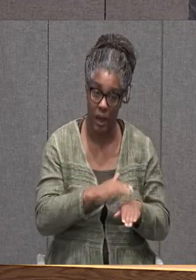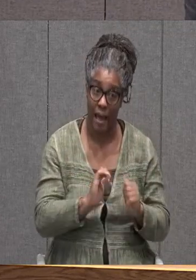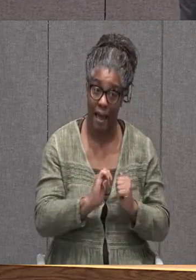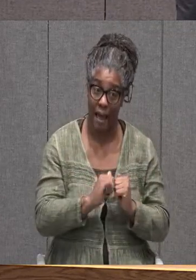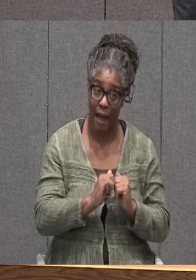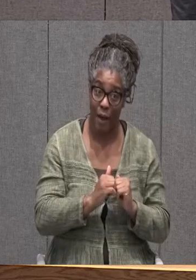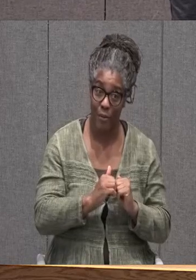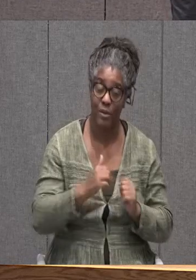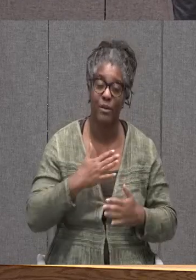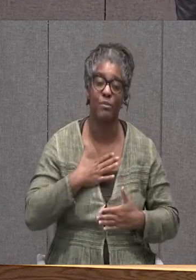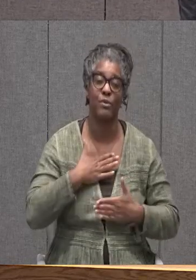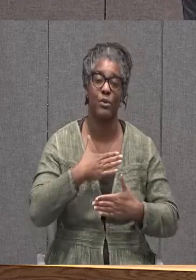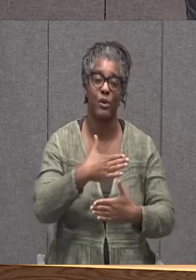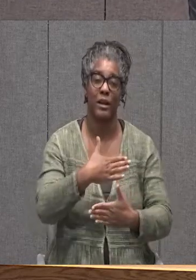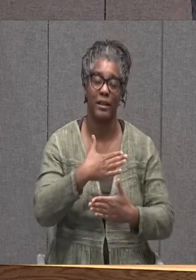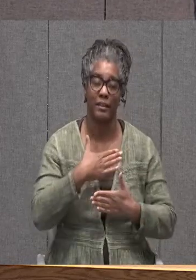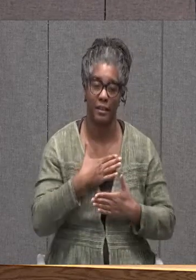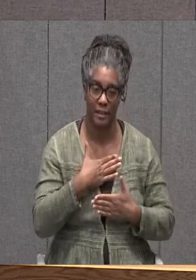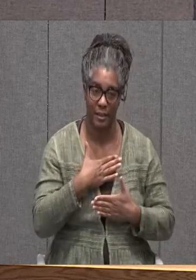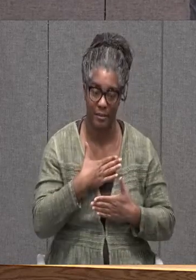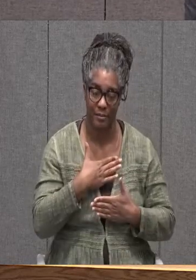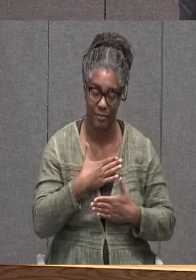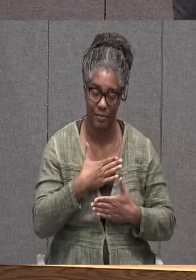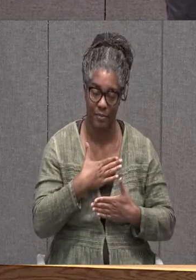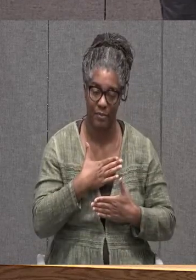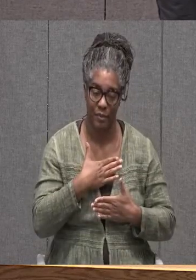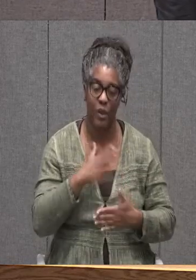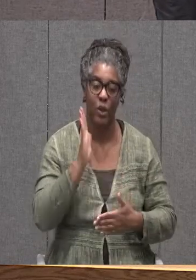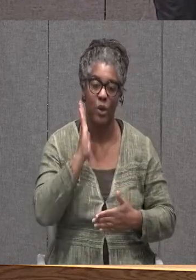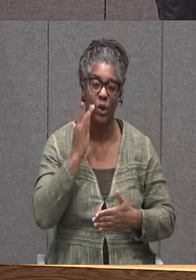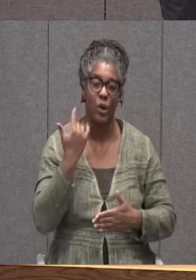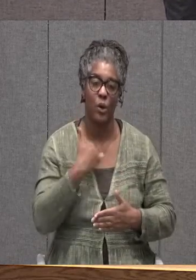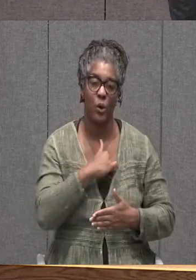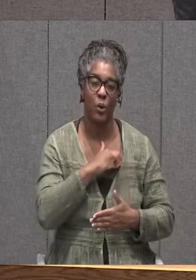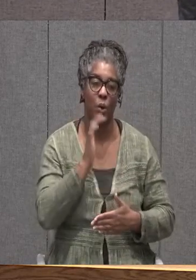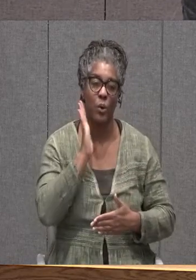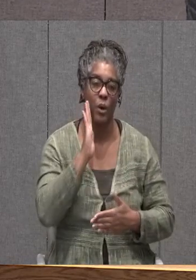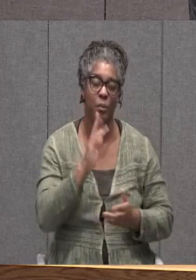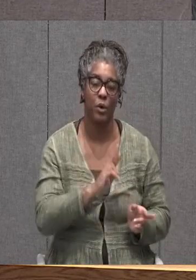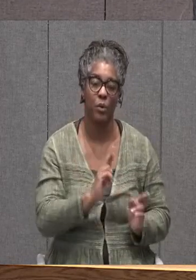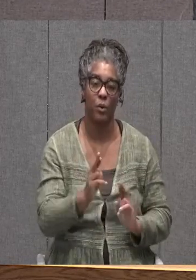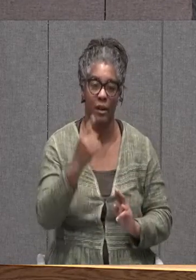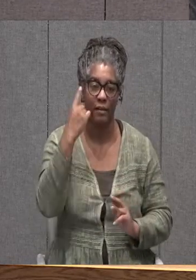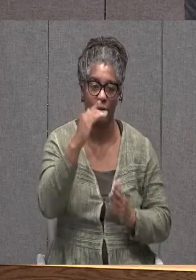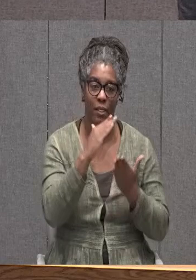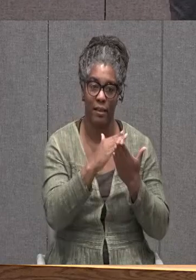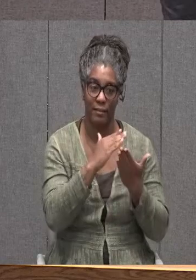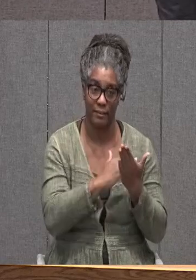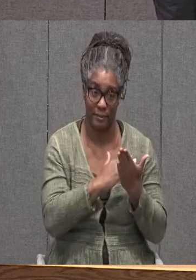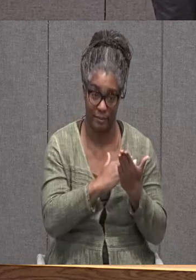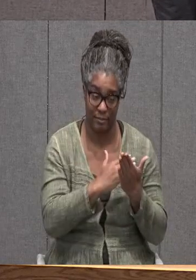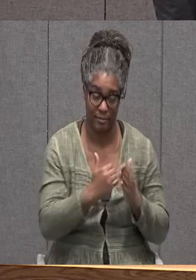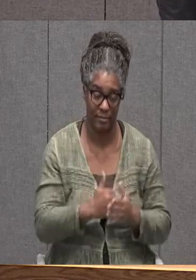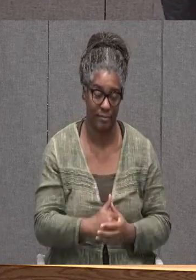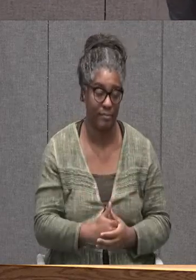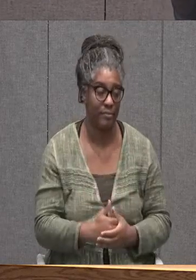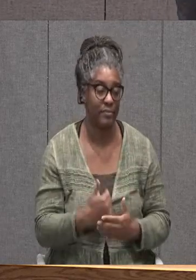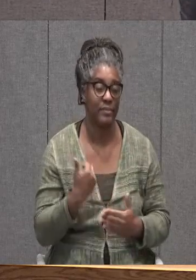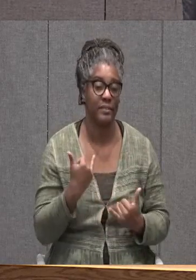so that we can be prepared for our lesson. (in foreign language)